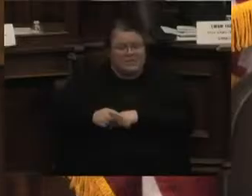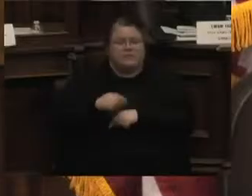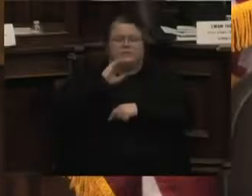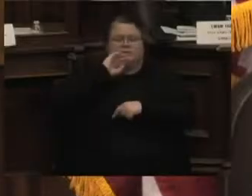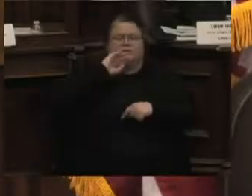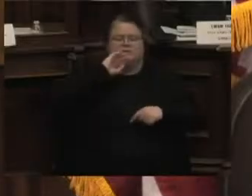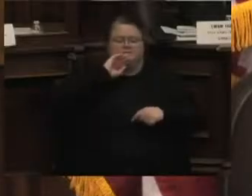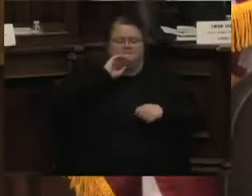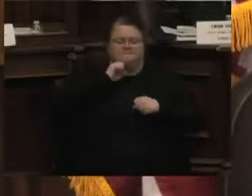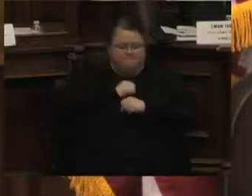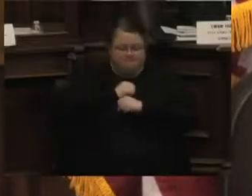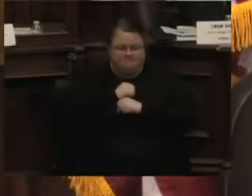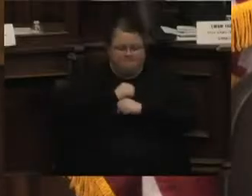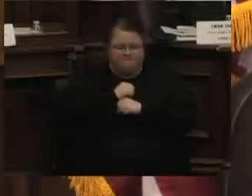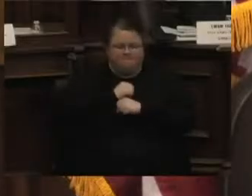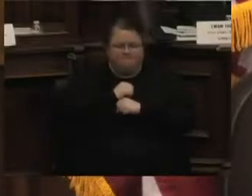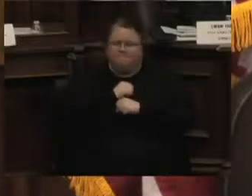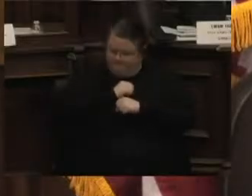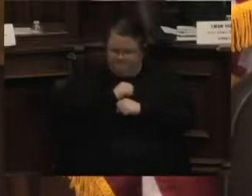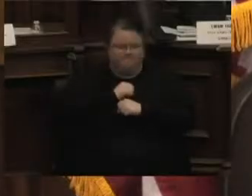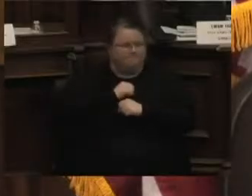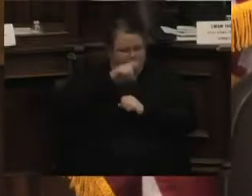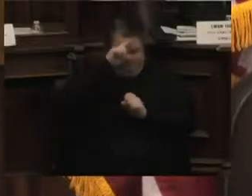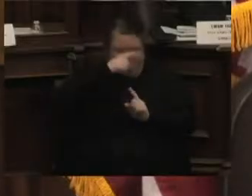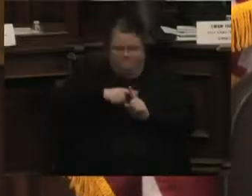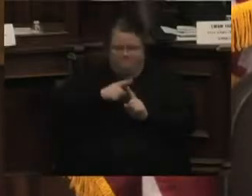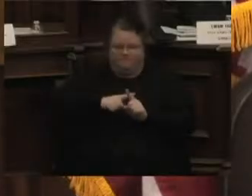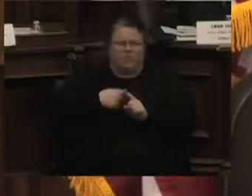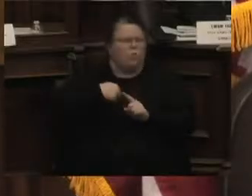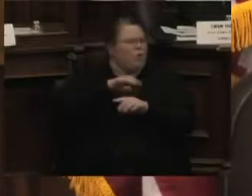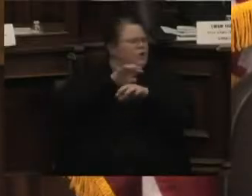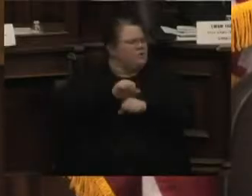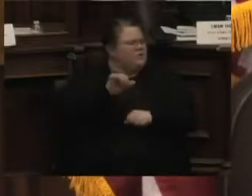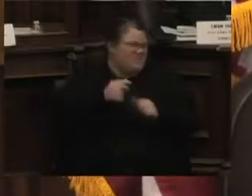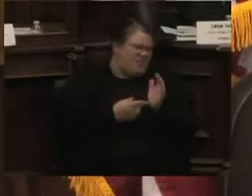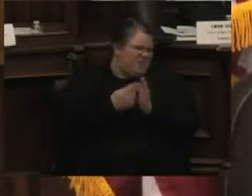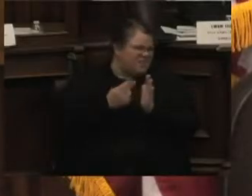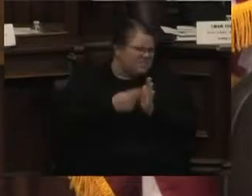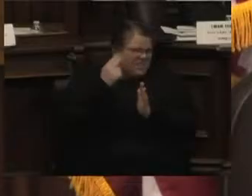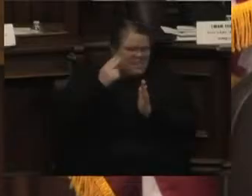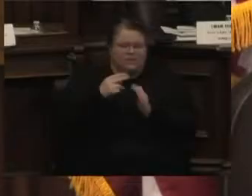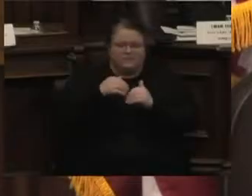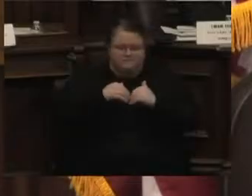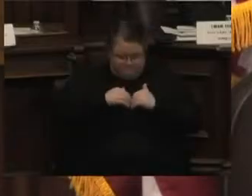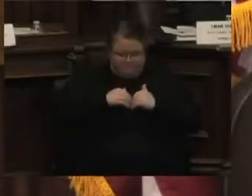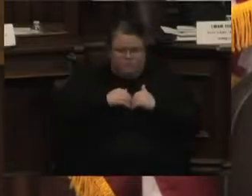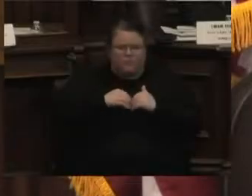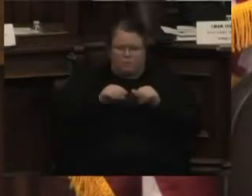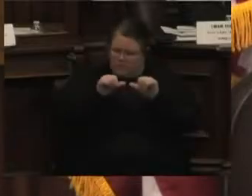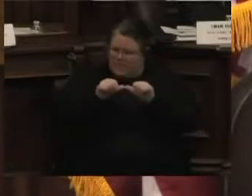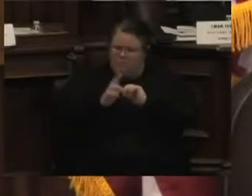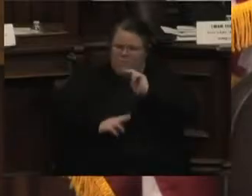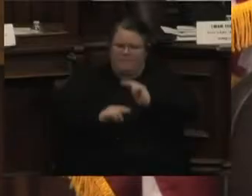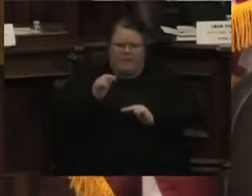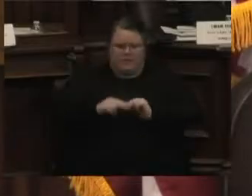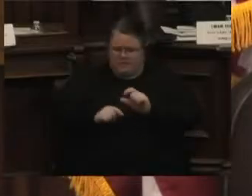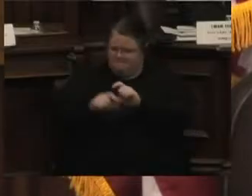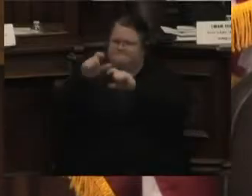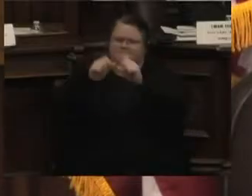part of our agency that we will not get back. So this is a setback. But of course, our